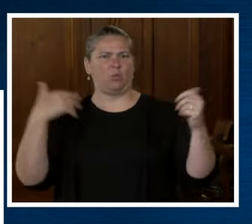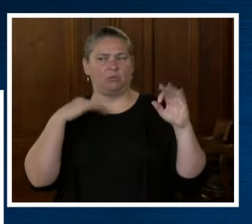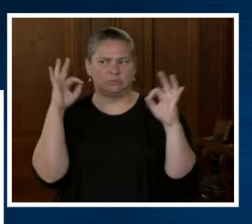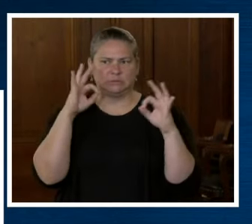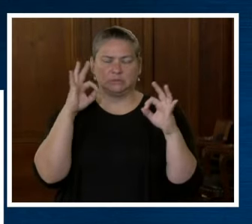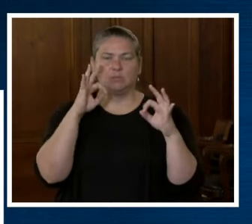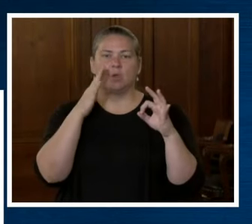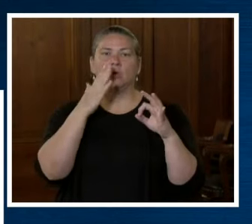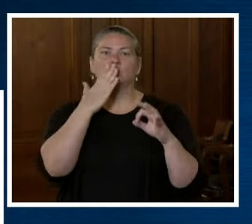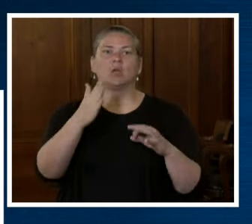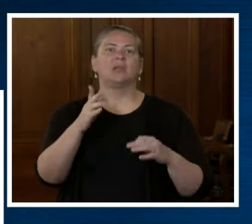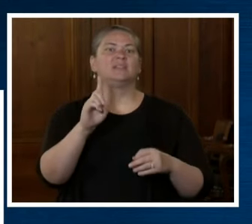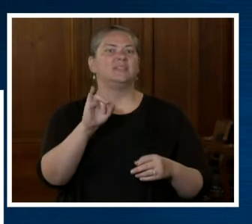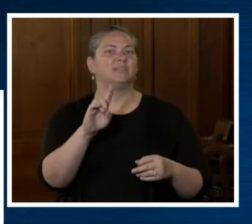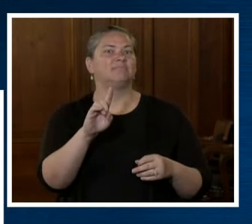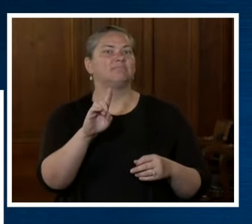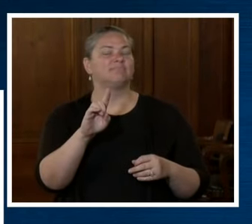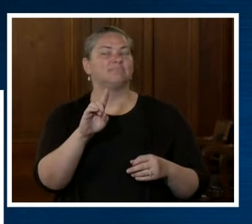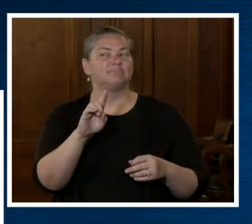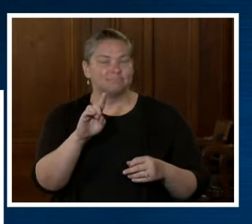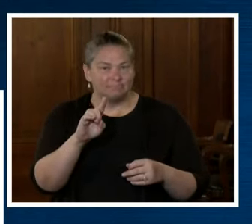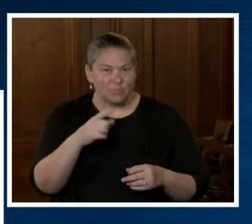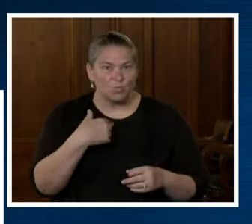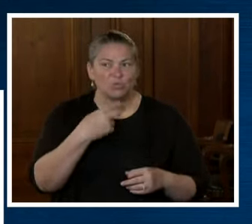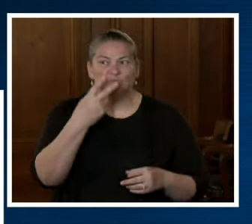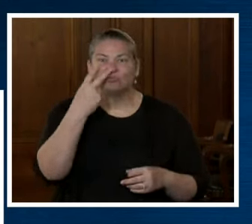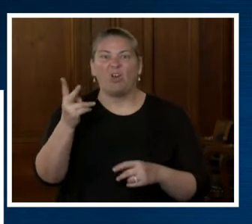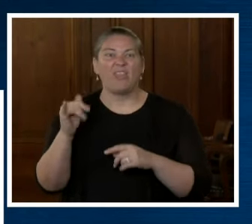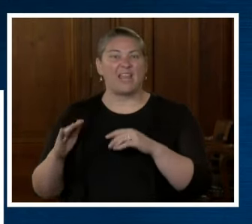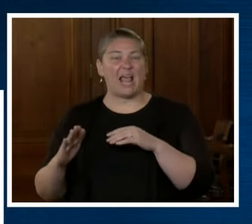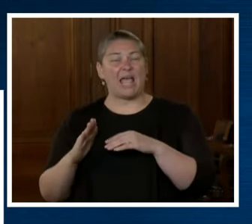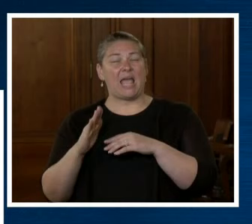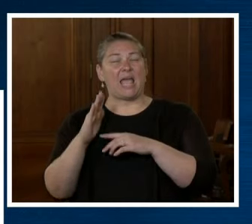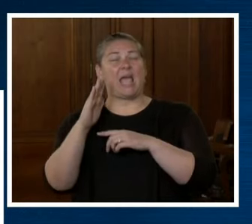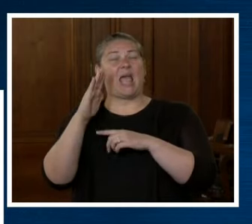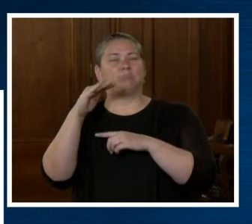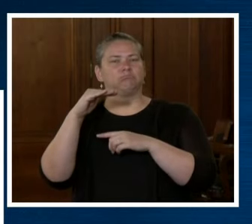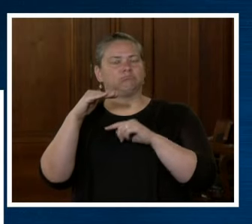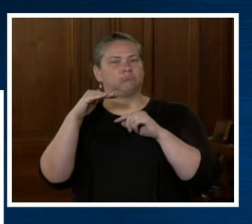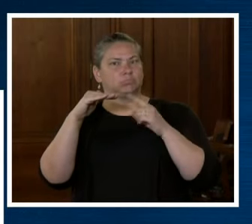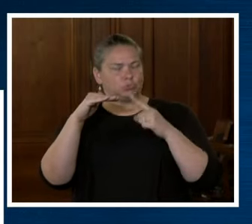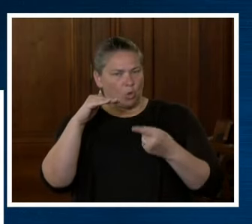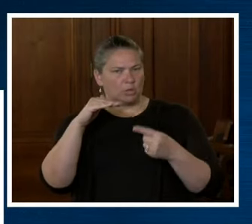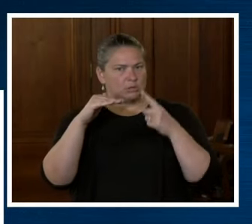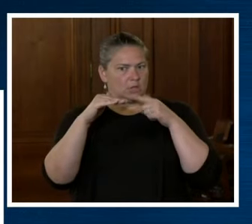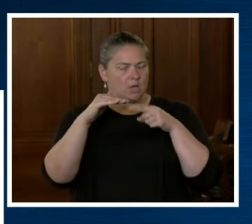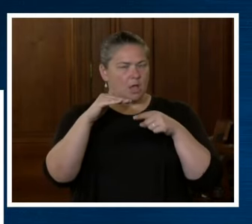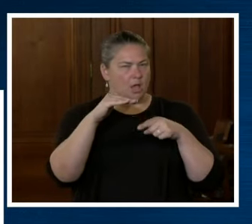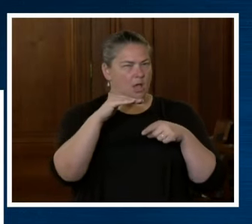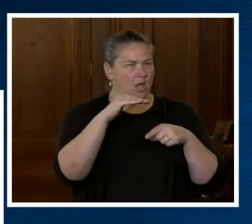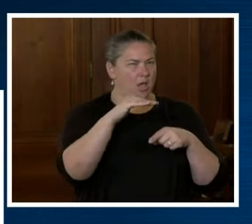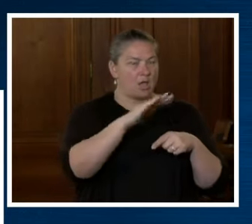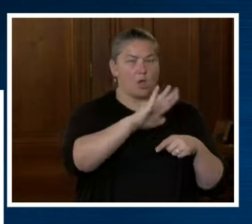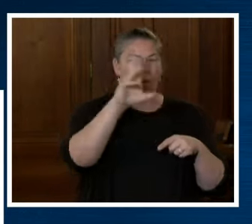AND REMEMBER, THAT'S EVEN WITH